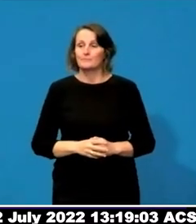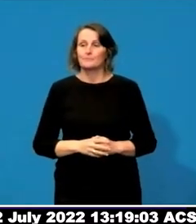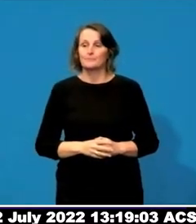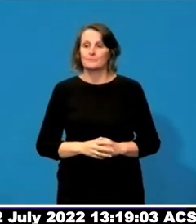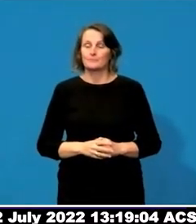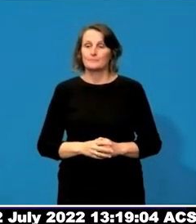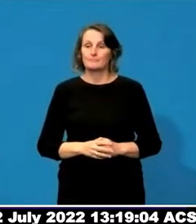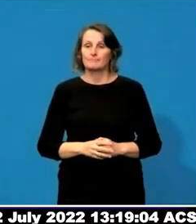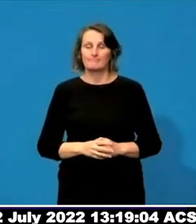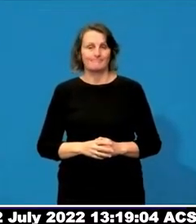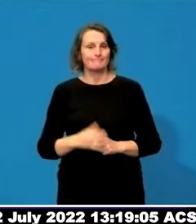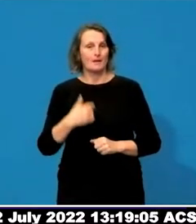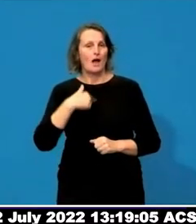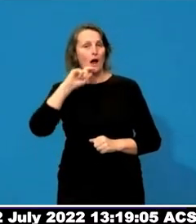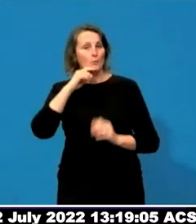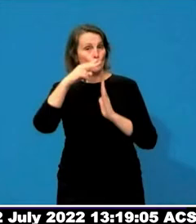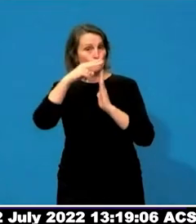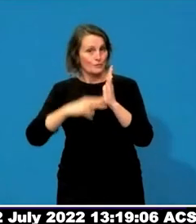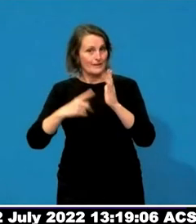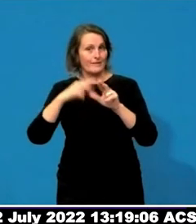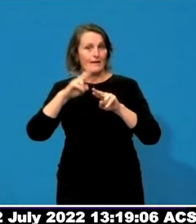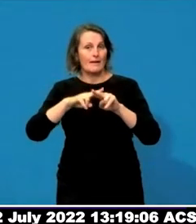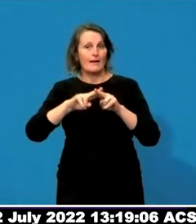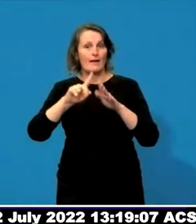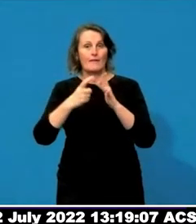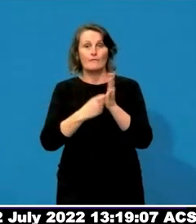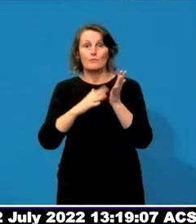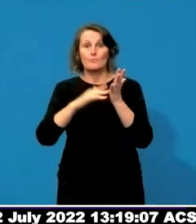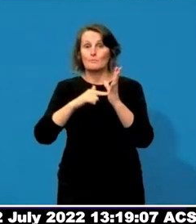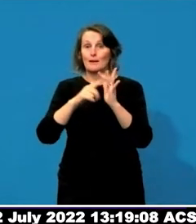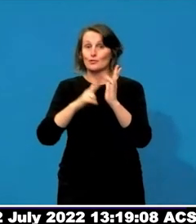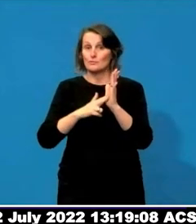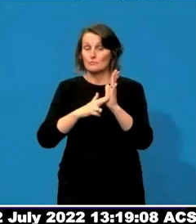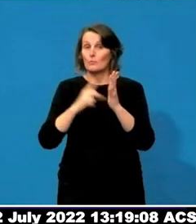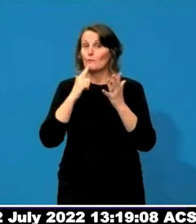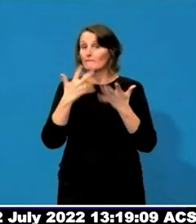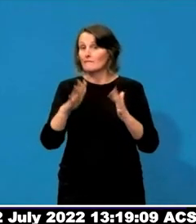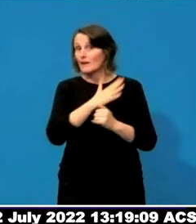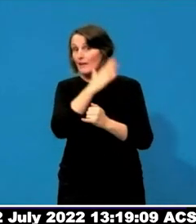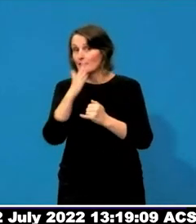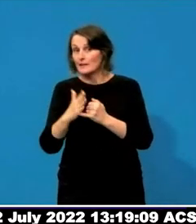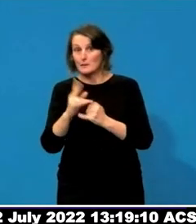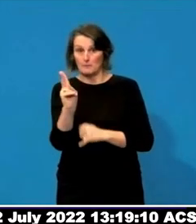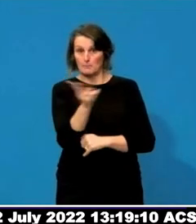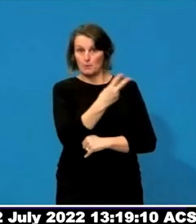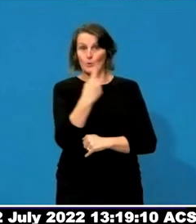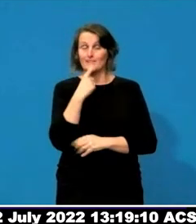I will read both the affirmation. At the end, please both say yes or I do.